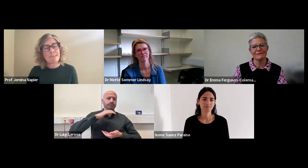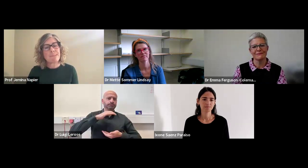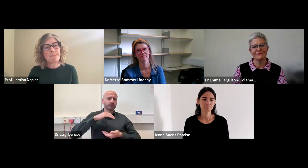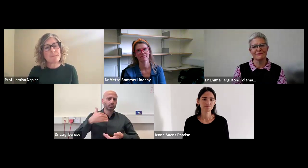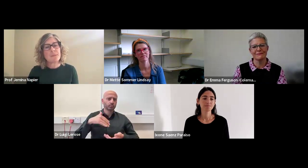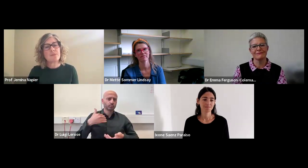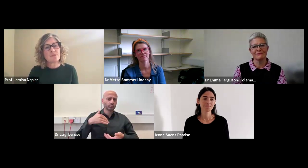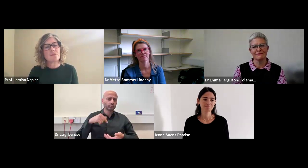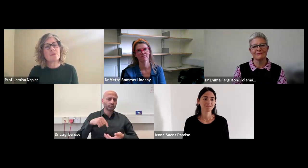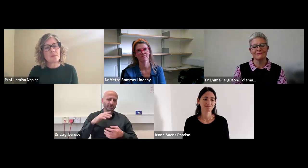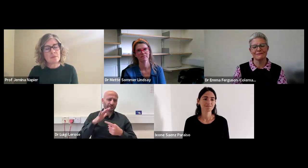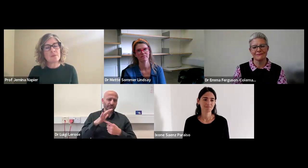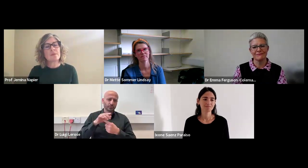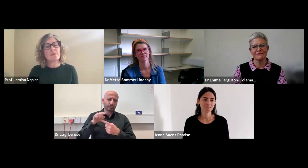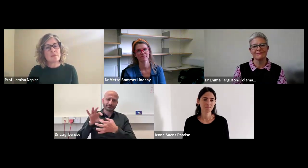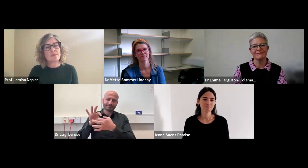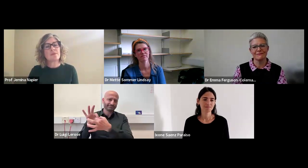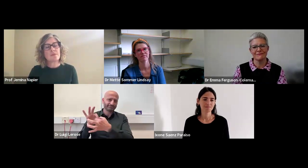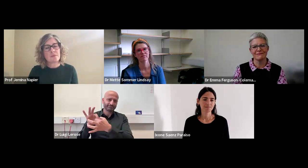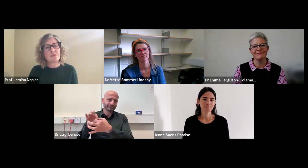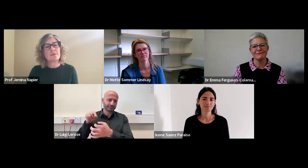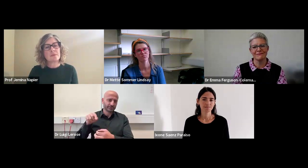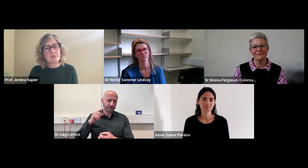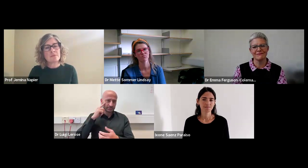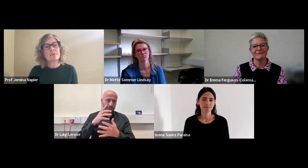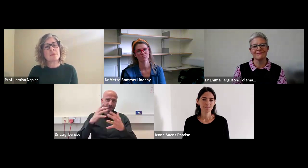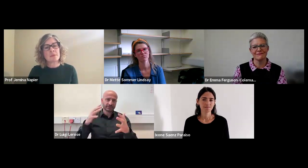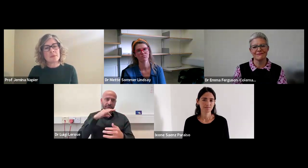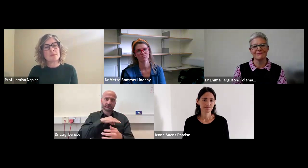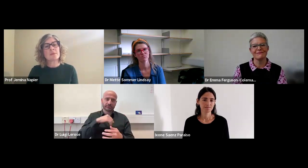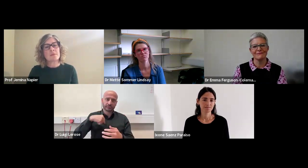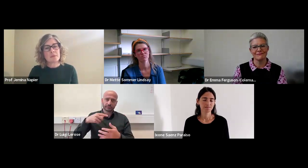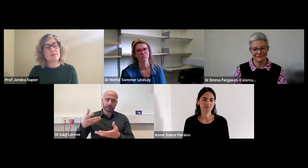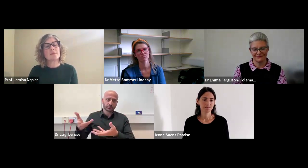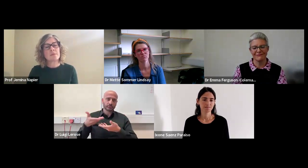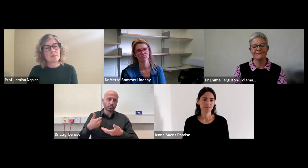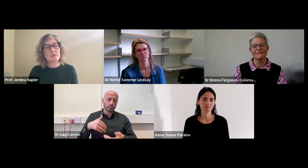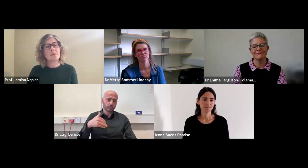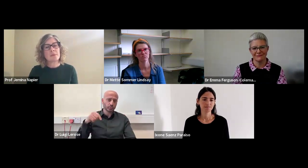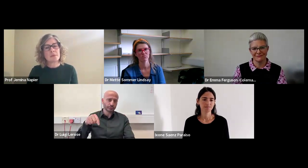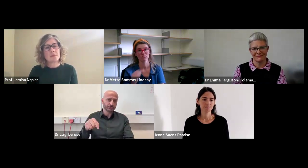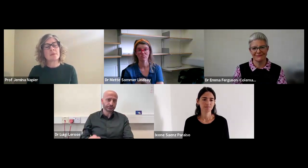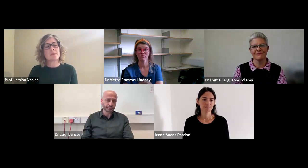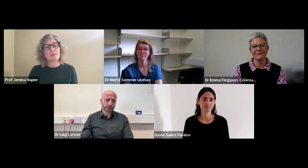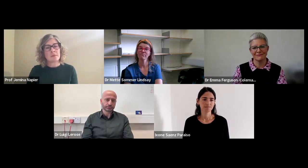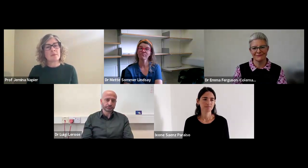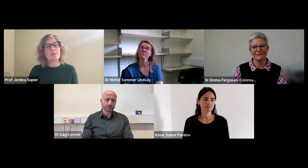you know, it's terrific in terms of building your own knowledge through these networks of what they